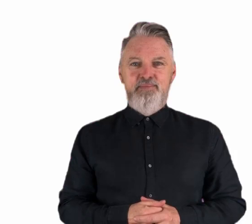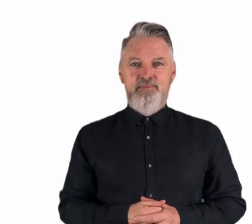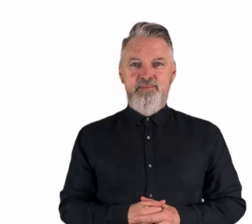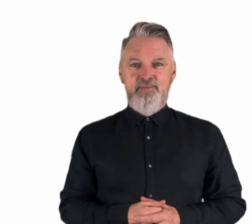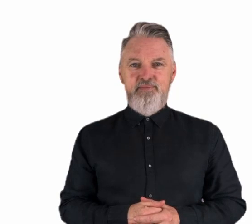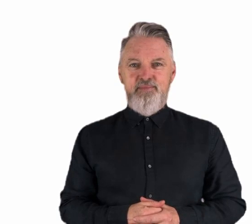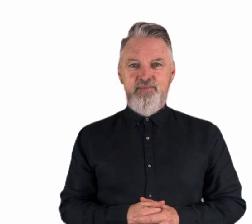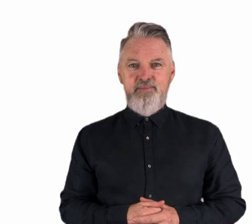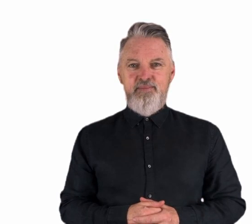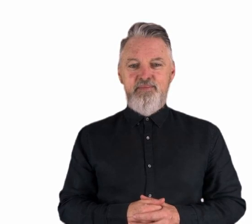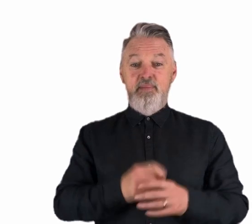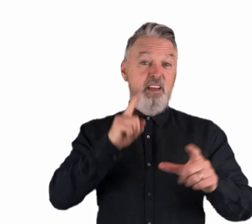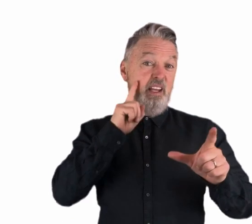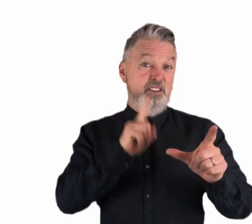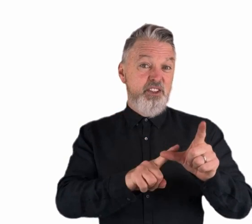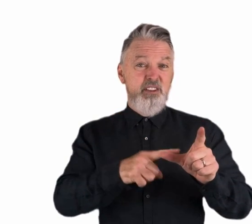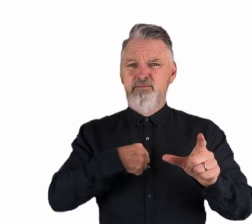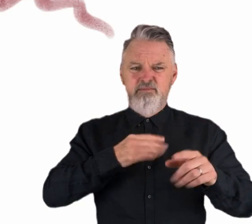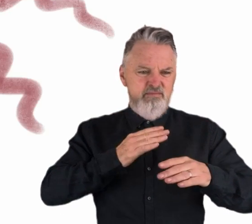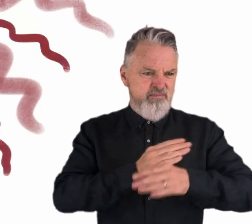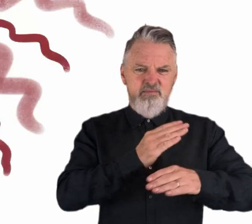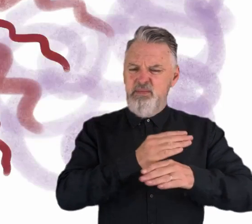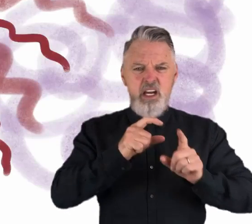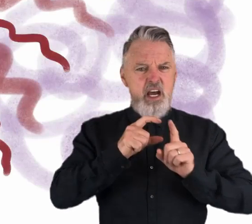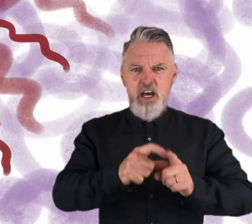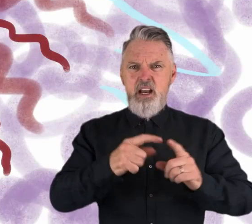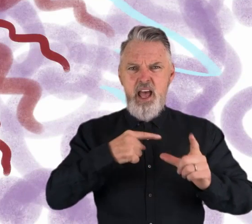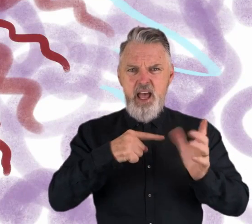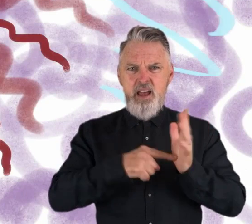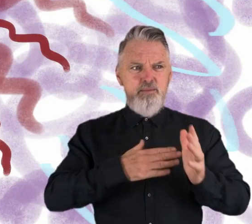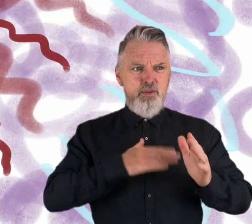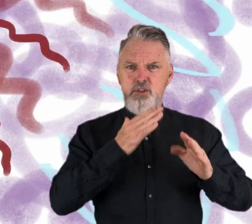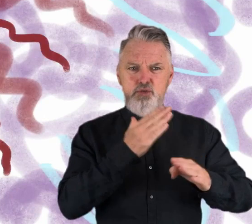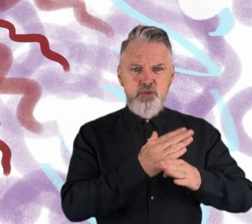Last year, I was struggling at work. I couldn’t focus, and I felt like a failure.